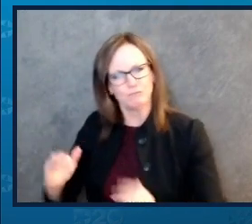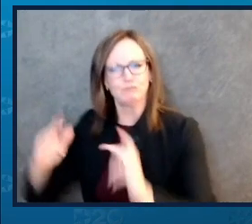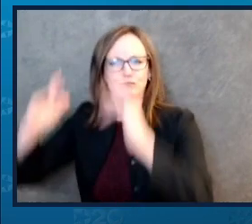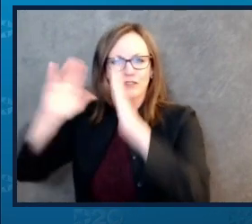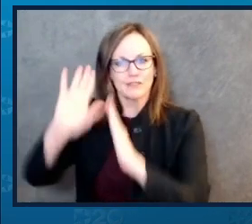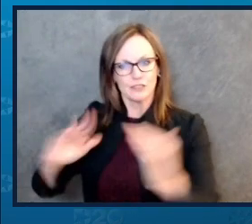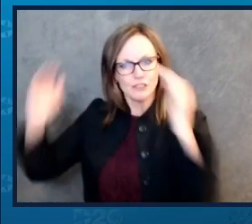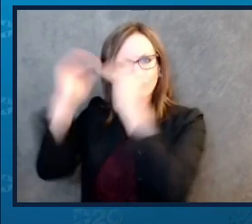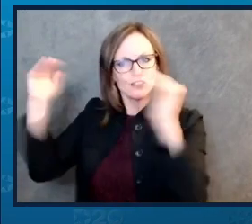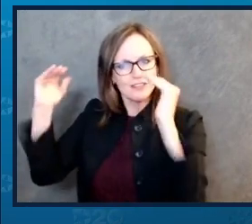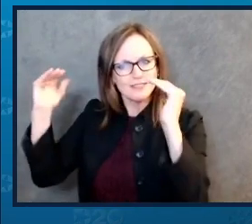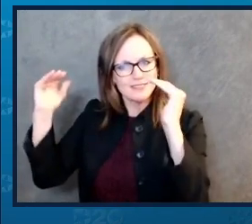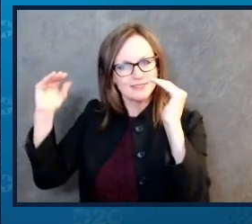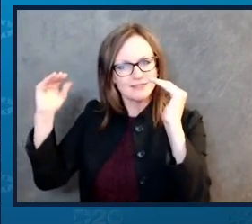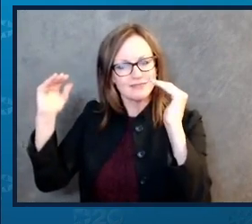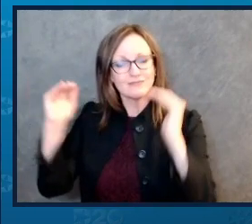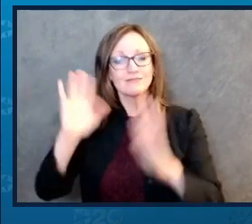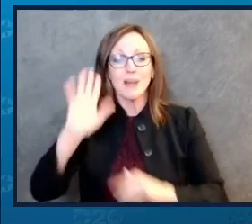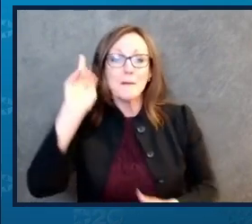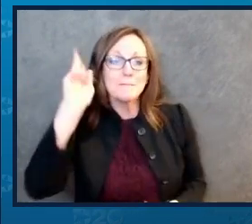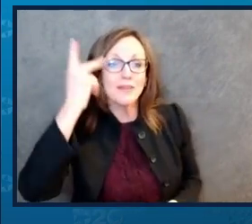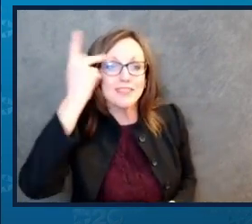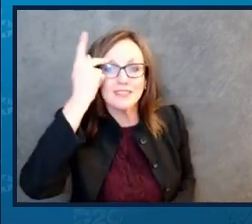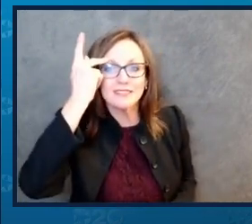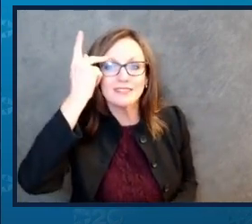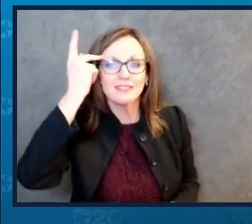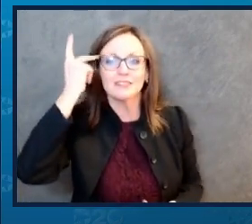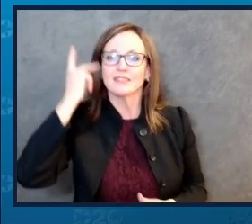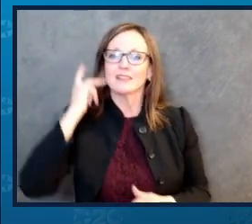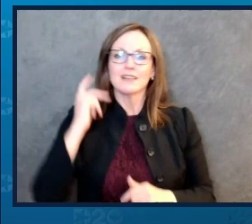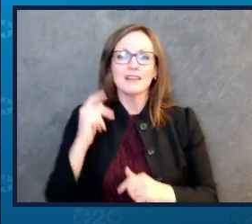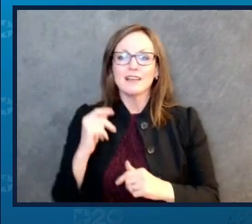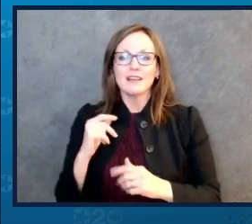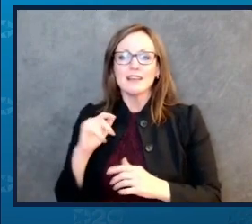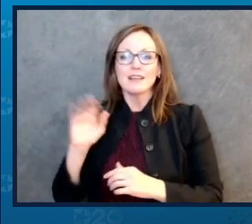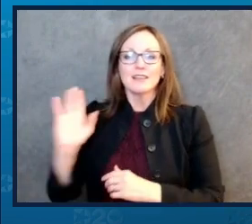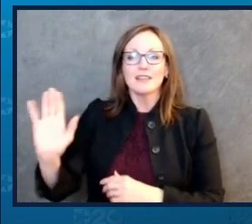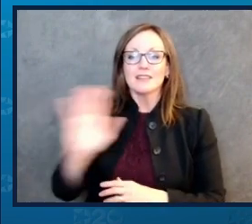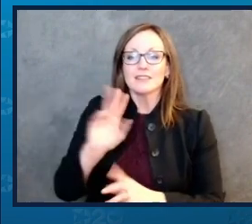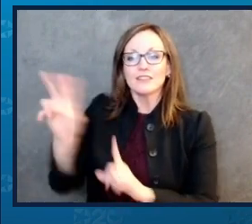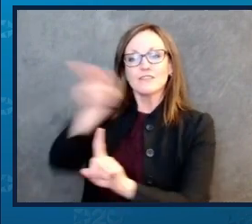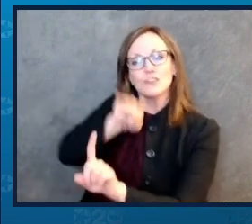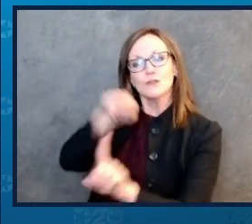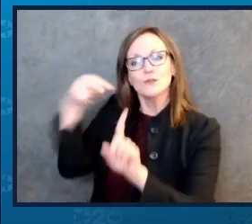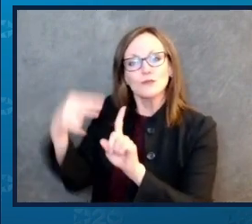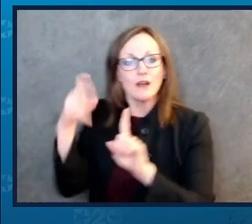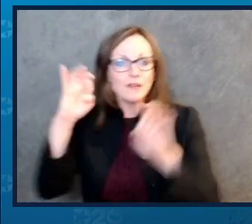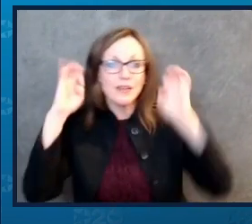UNITED STATES OF AMERICA. SHE VENSE HER SLEWS ON EDUCATION.